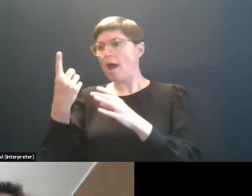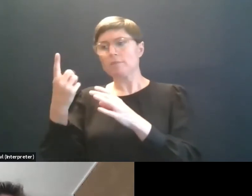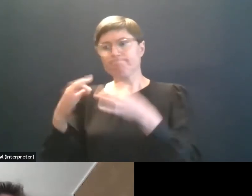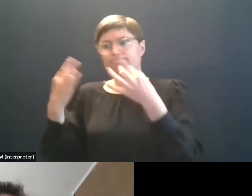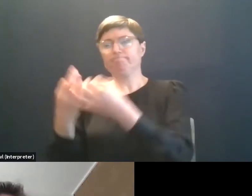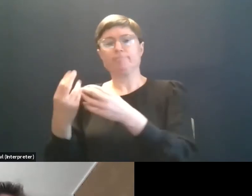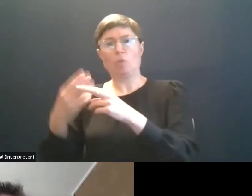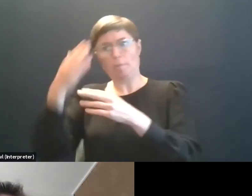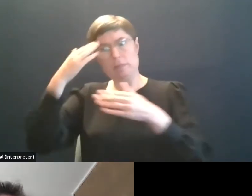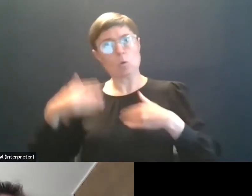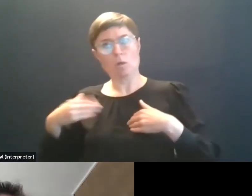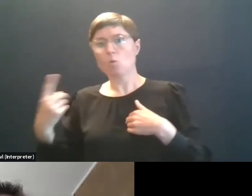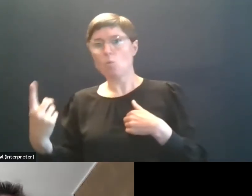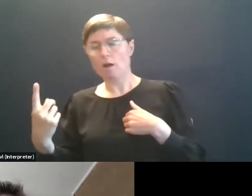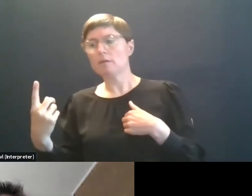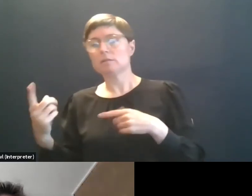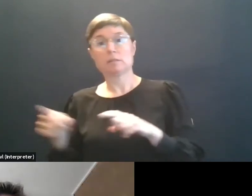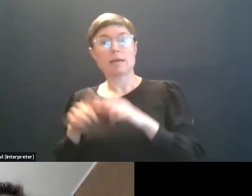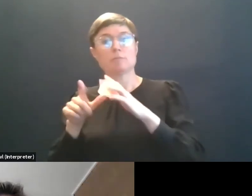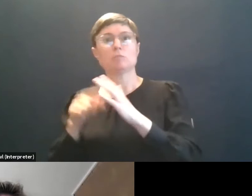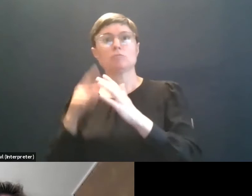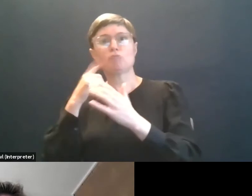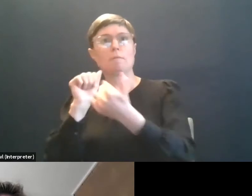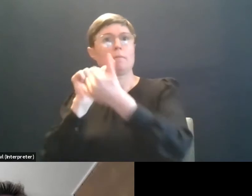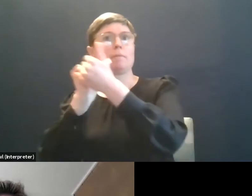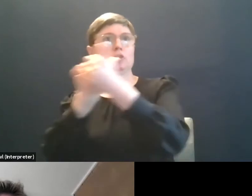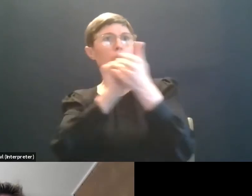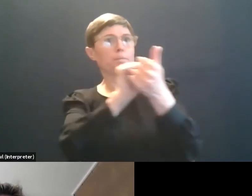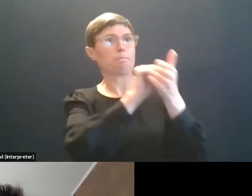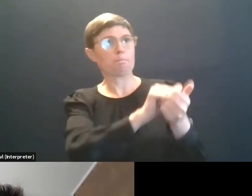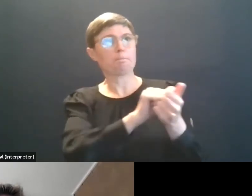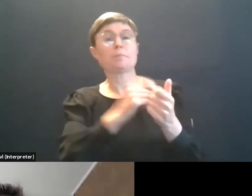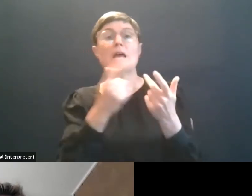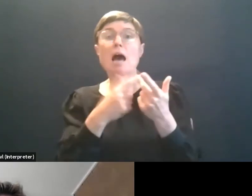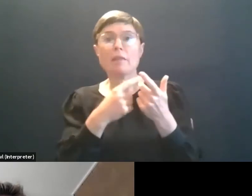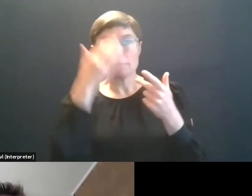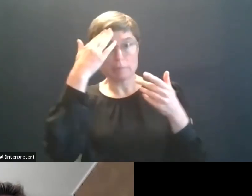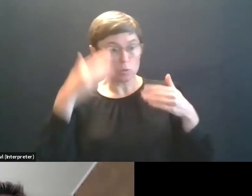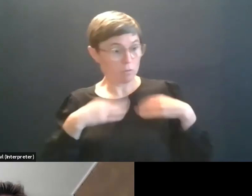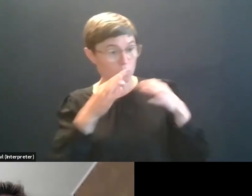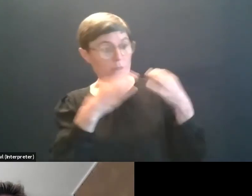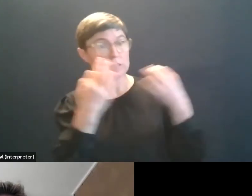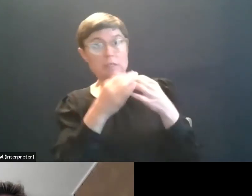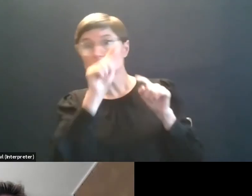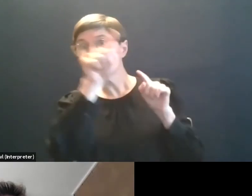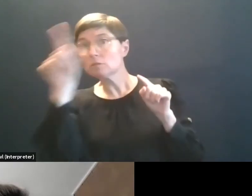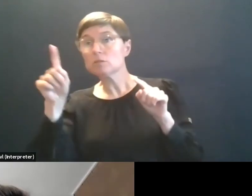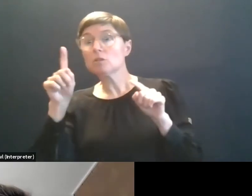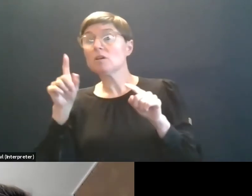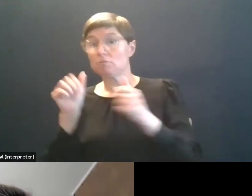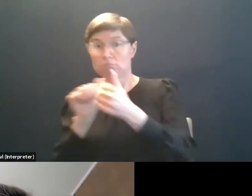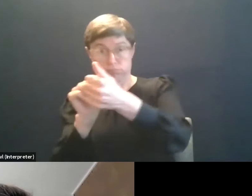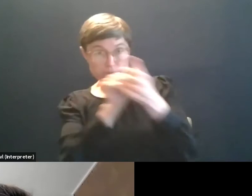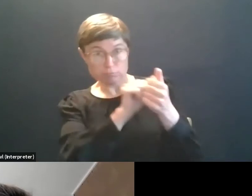we seek to have partnerships and referral arrangements so that if someone's specialist